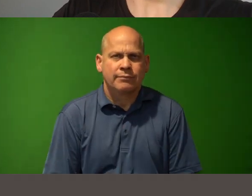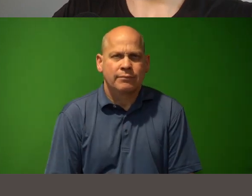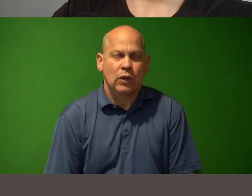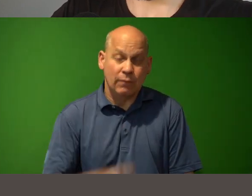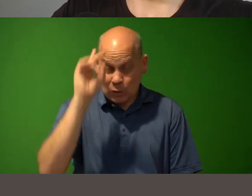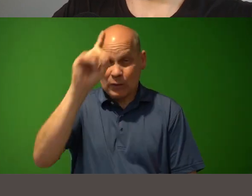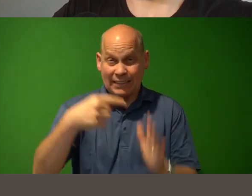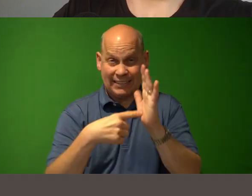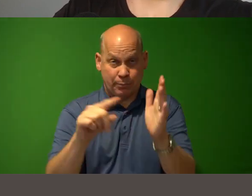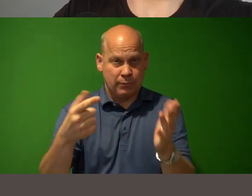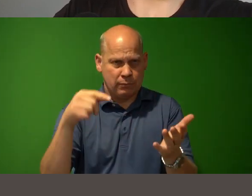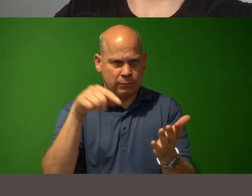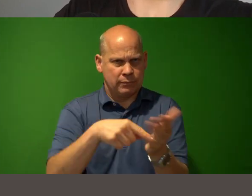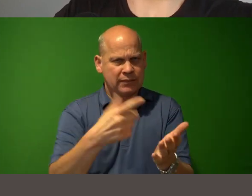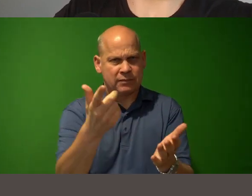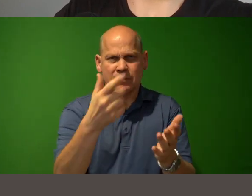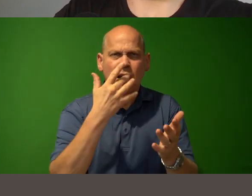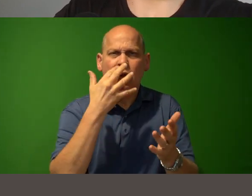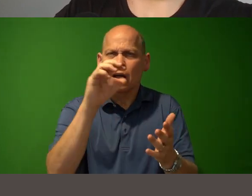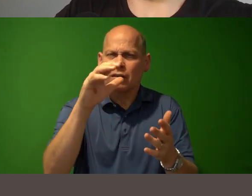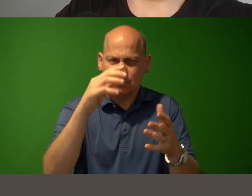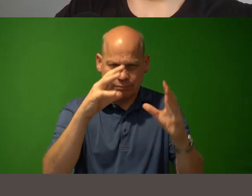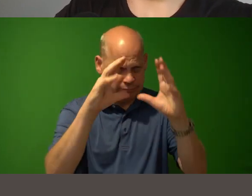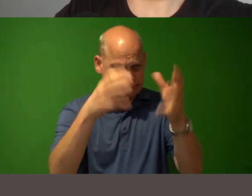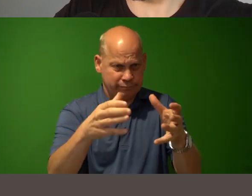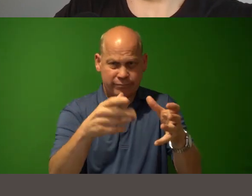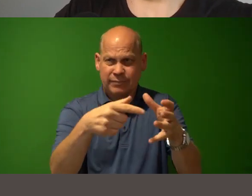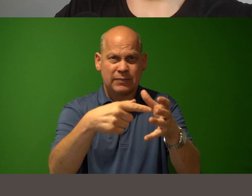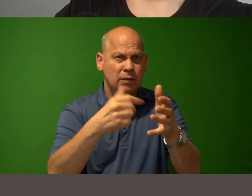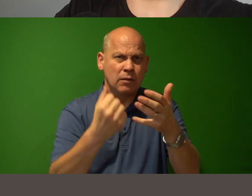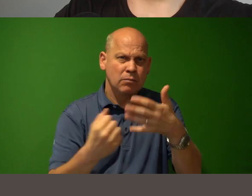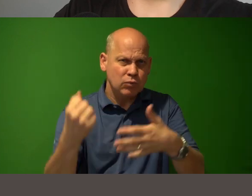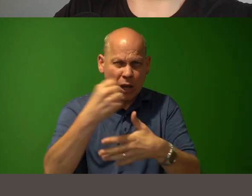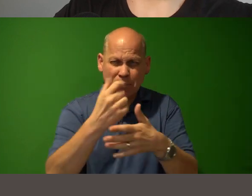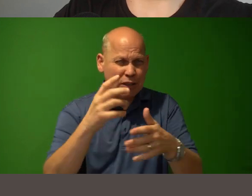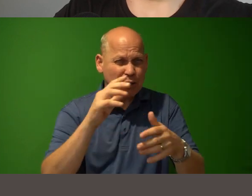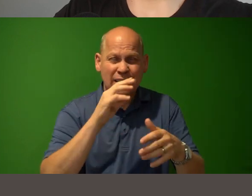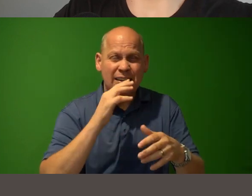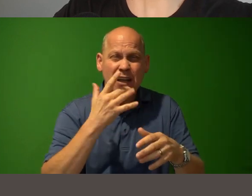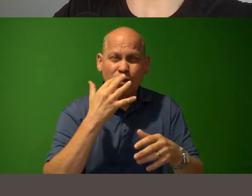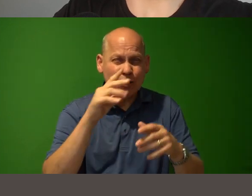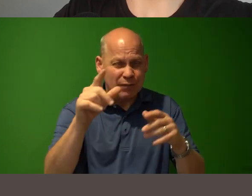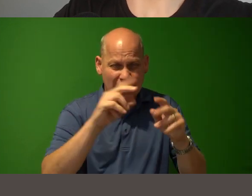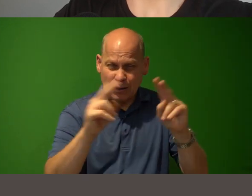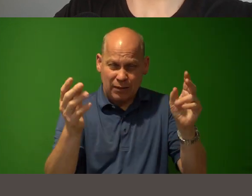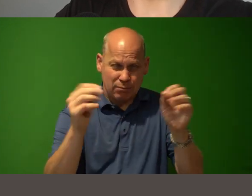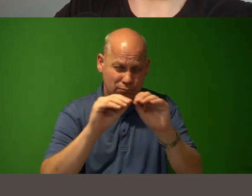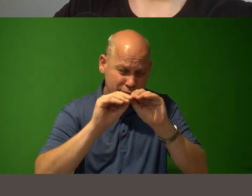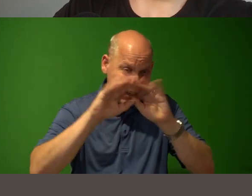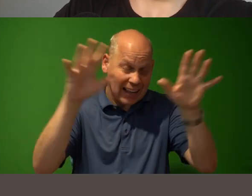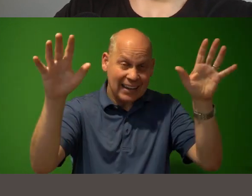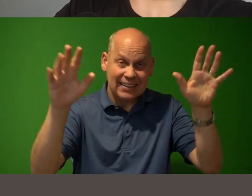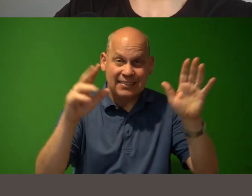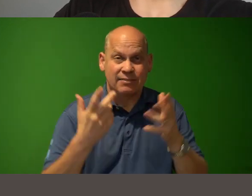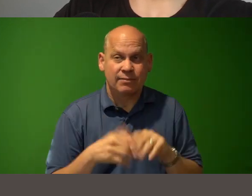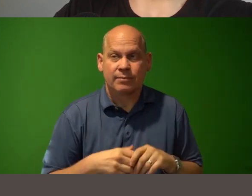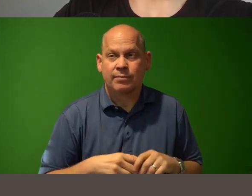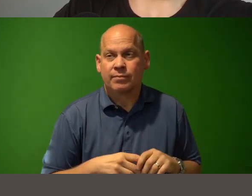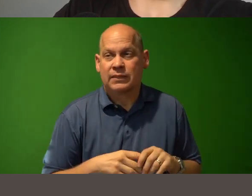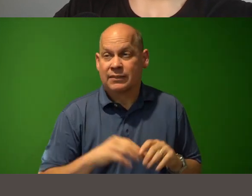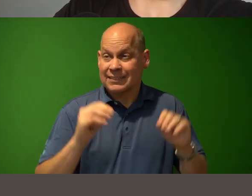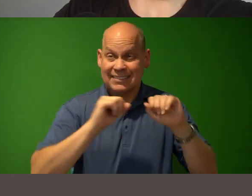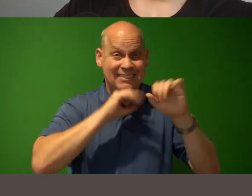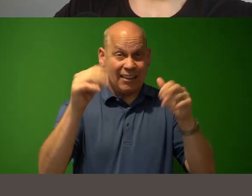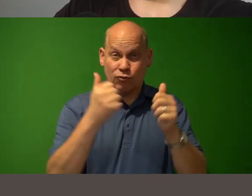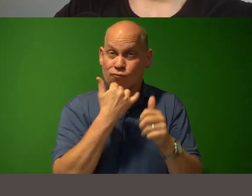For example, here, this color set is primary colors, very bright, very LEGO like and nothing wrong with any of this.